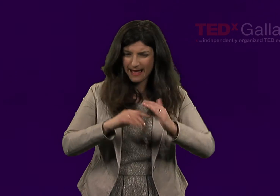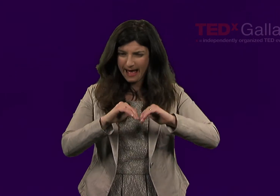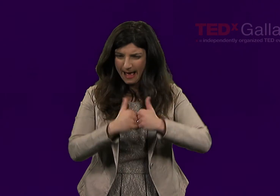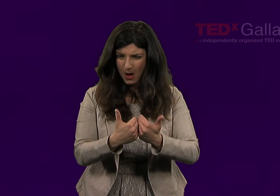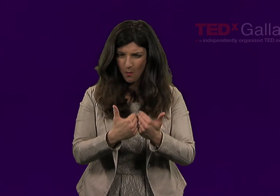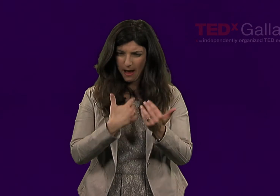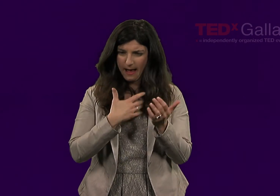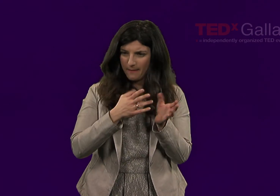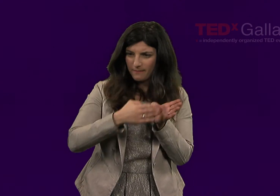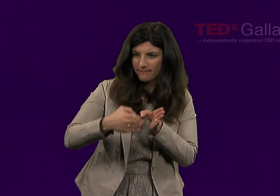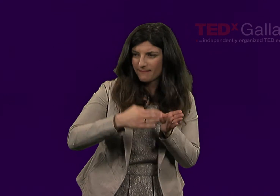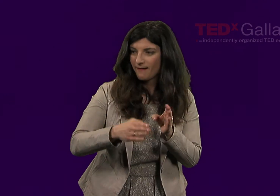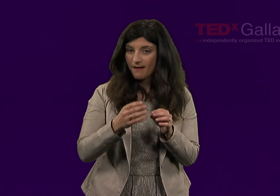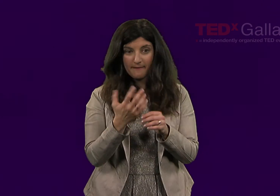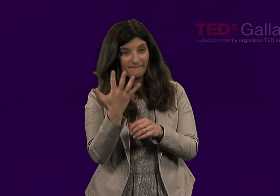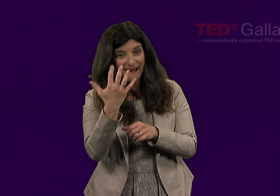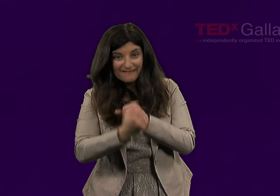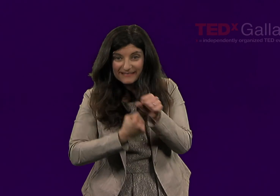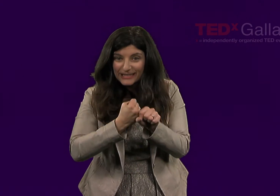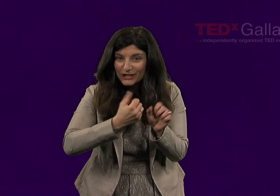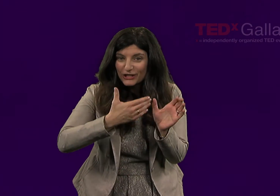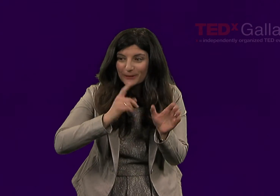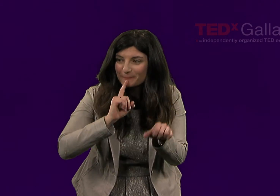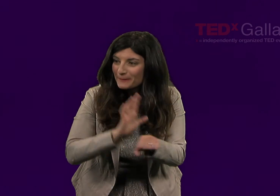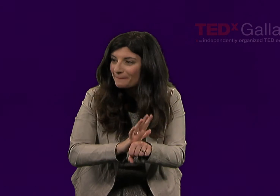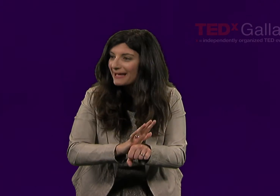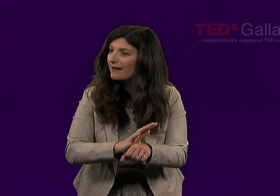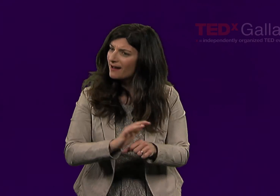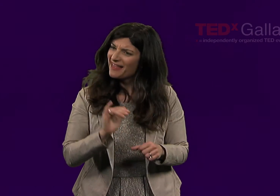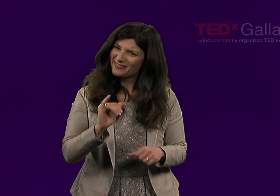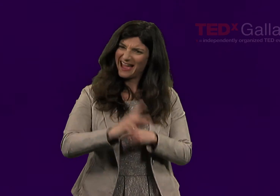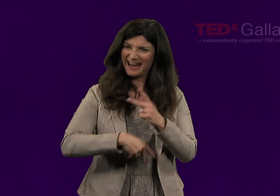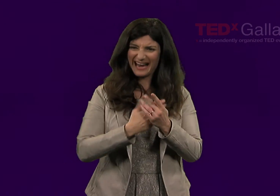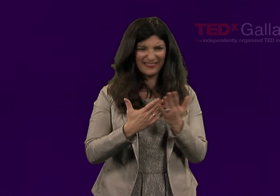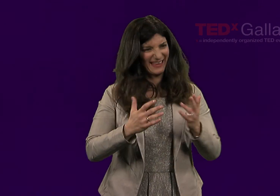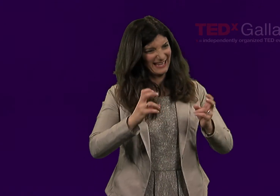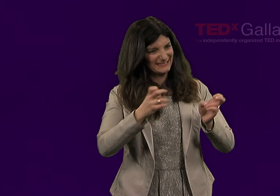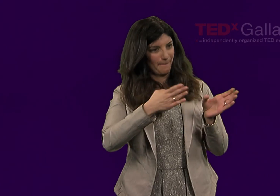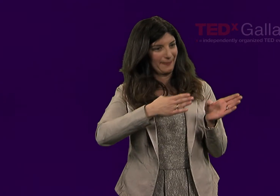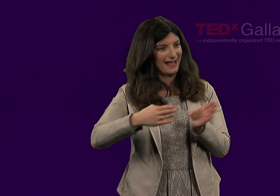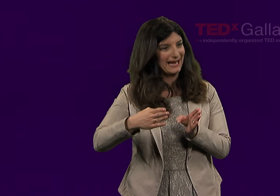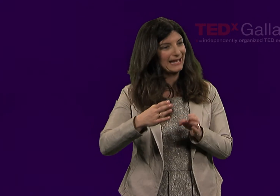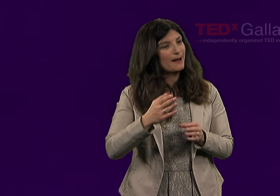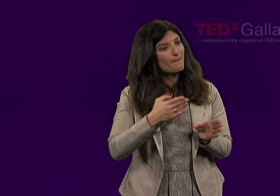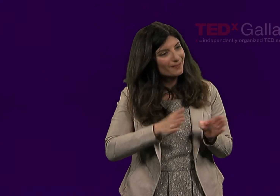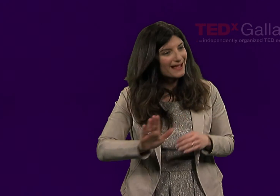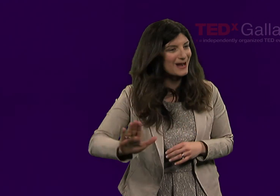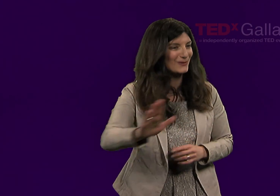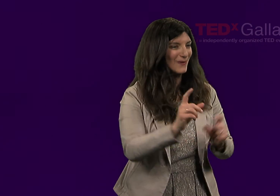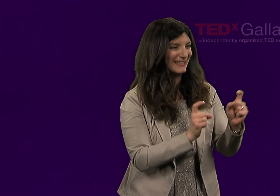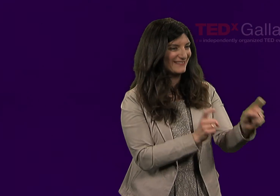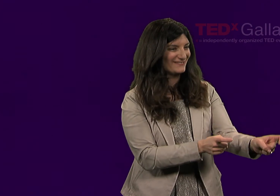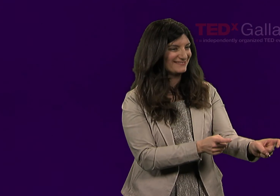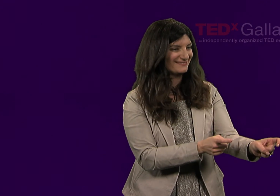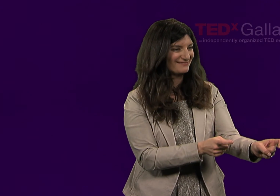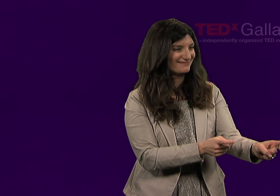development officer involved, making sure that those pledges come to fruition. So intentionally planning your gift is what it's all about,